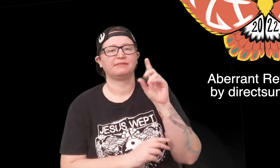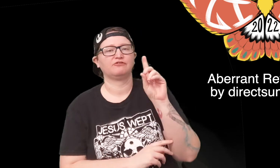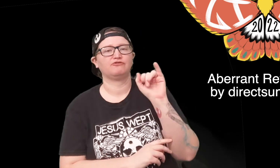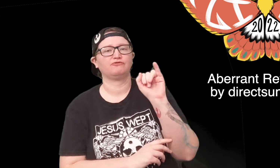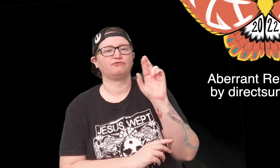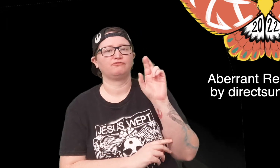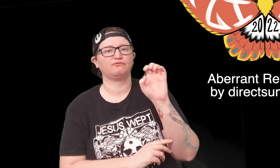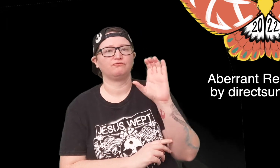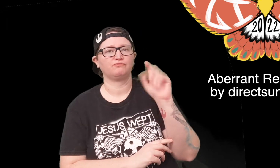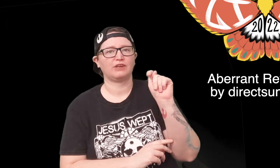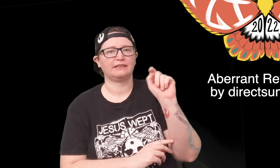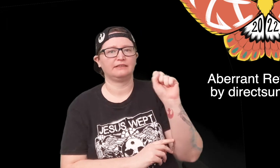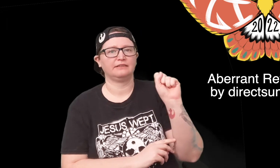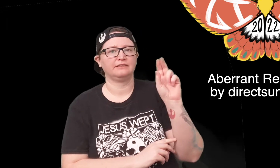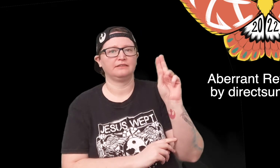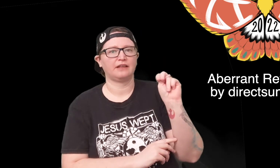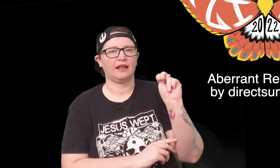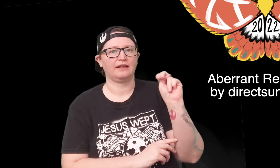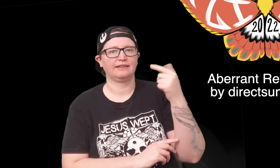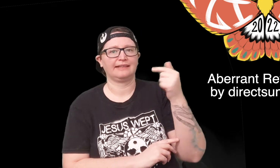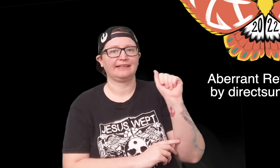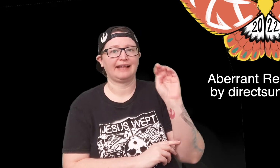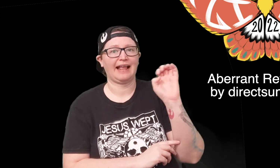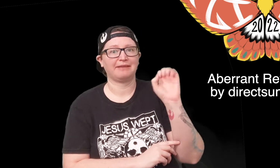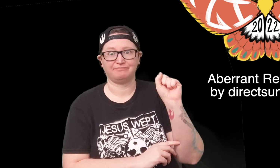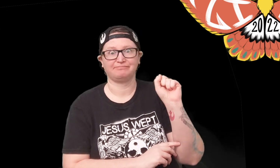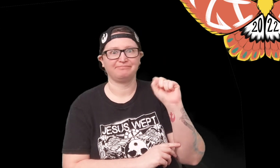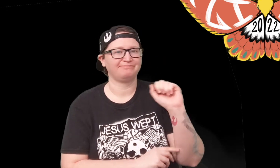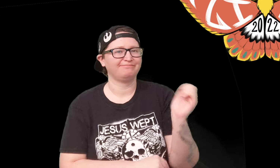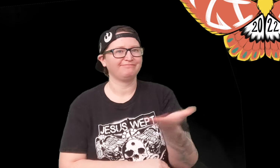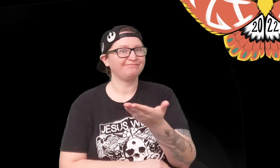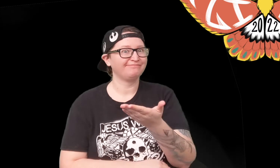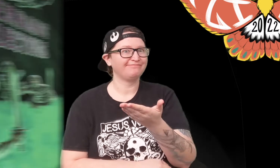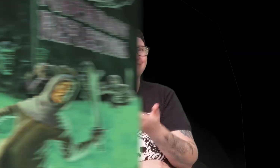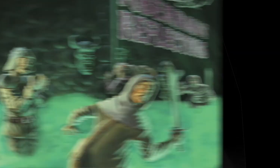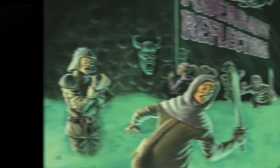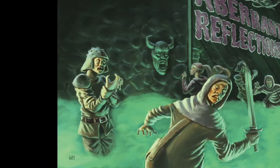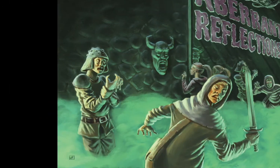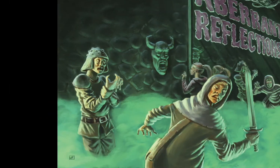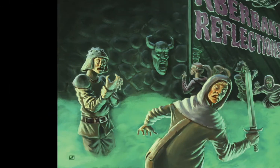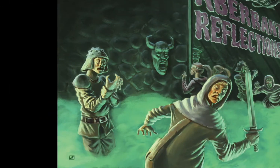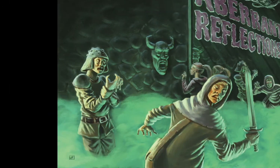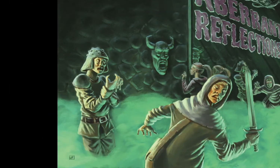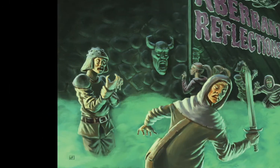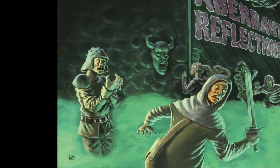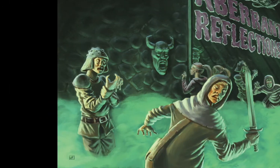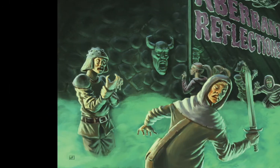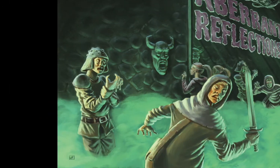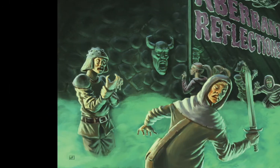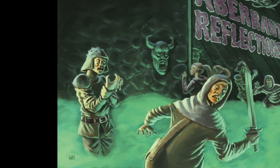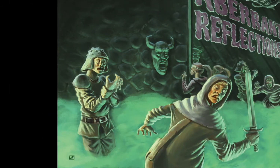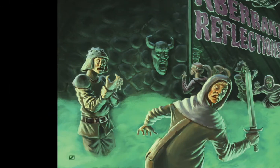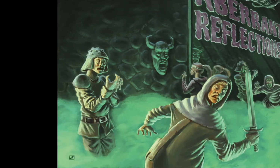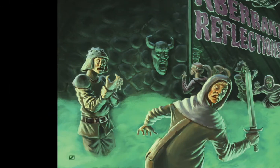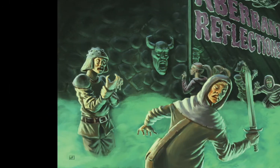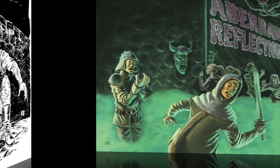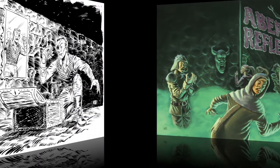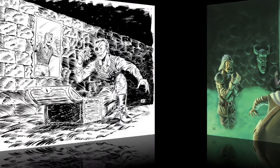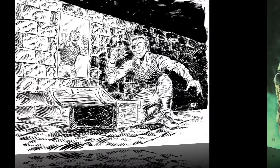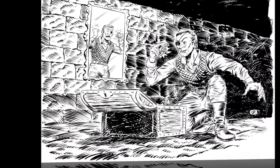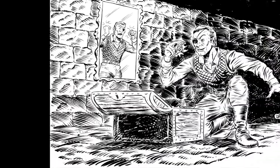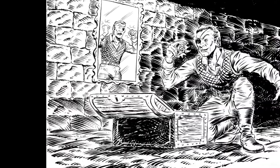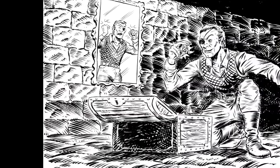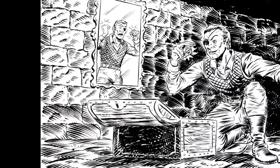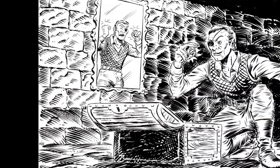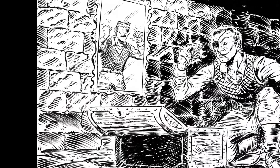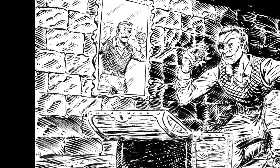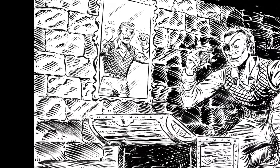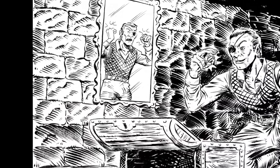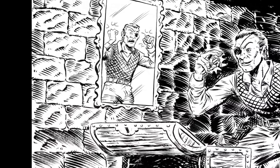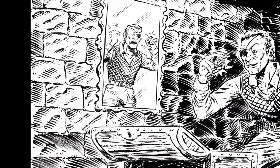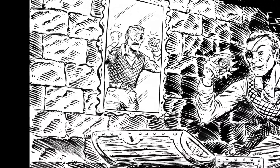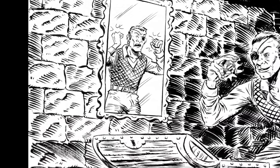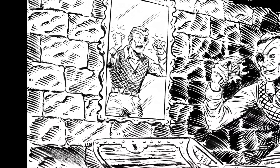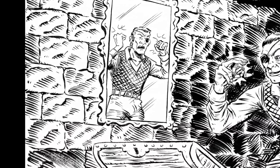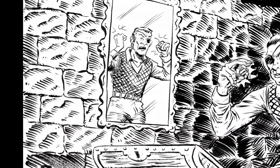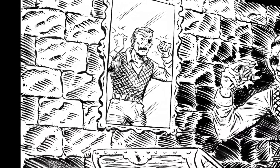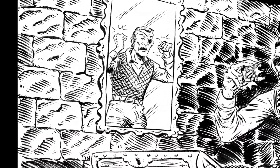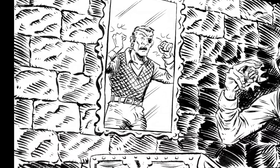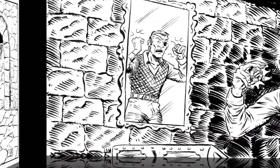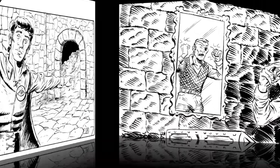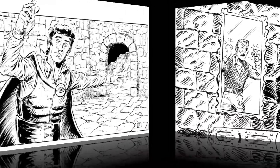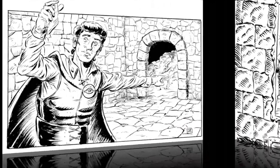and this is by directsunGames